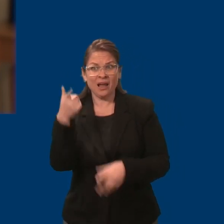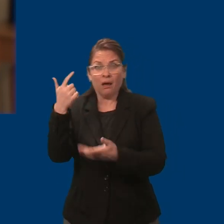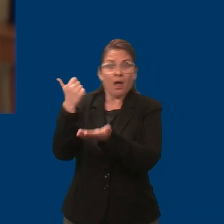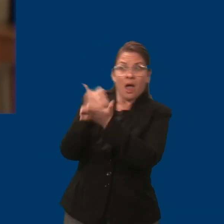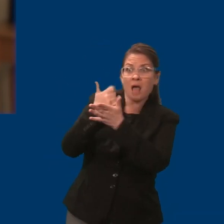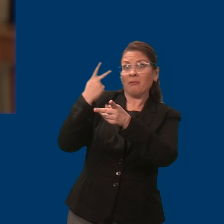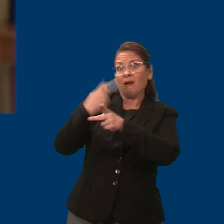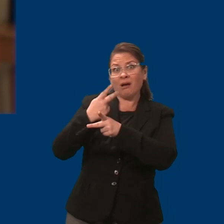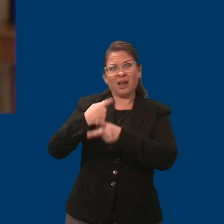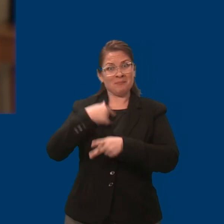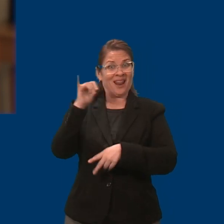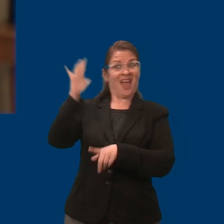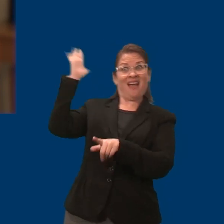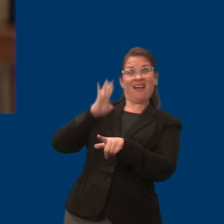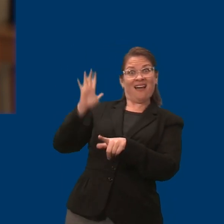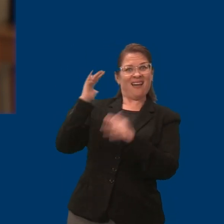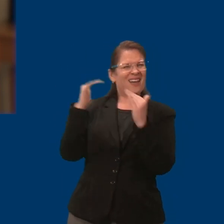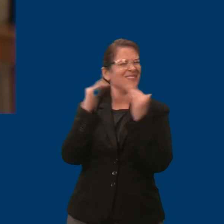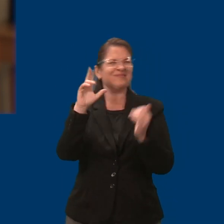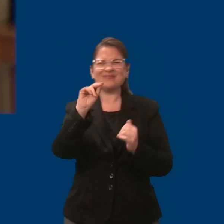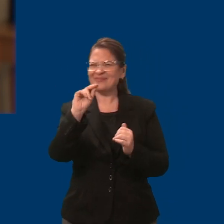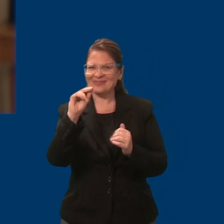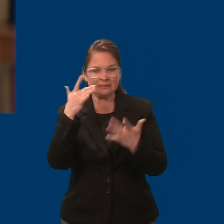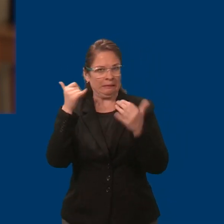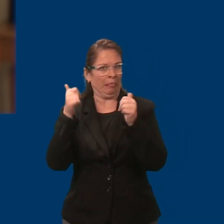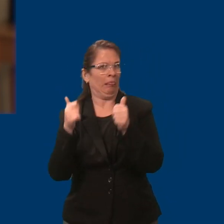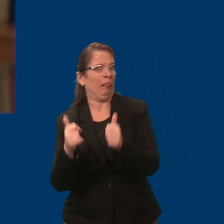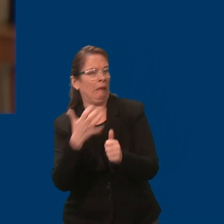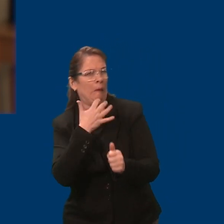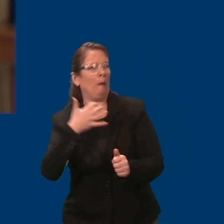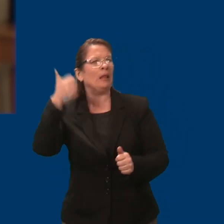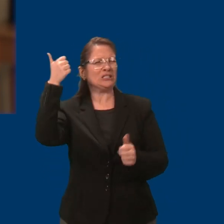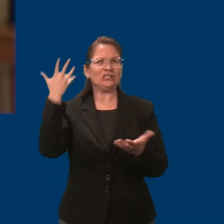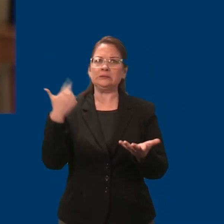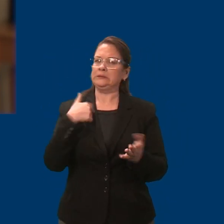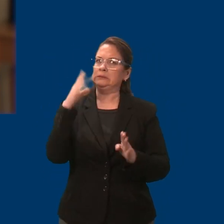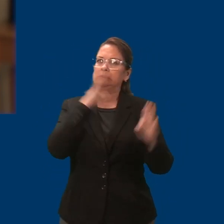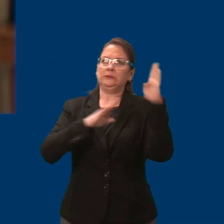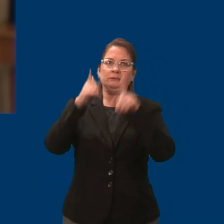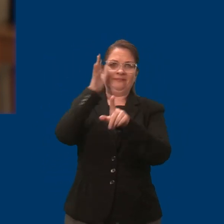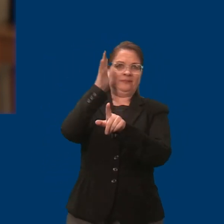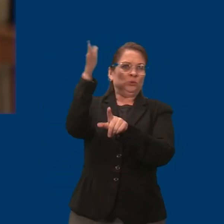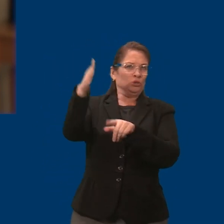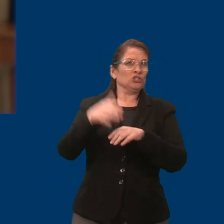Meeting my care needs that are easily done by one home care worker require both my parents working